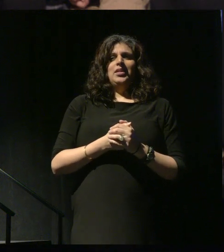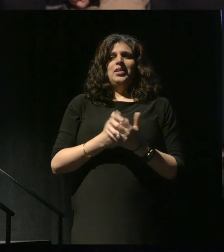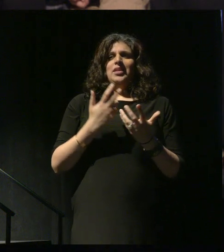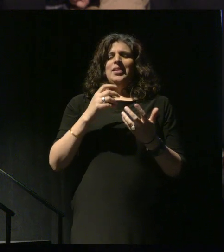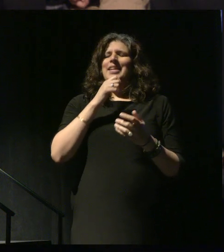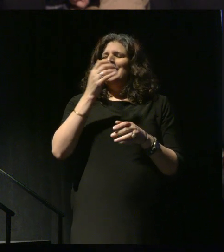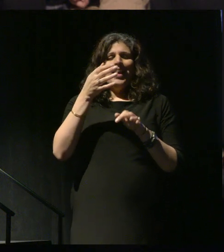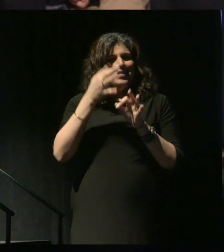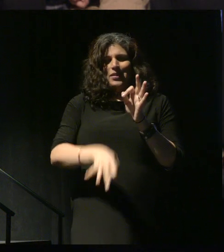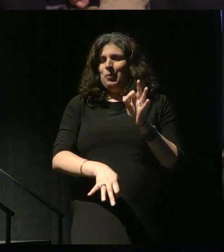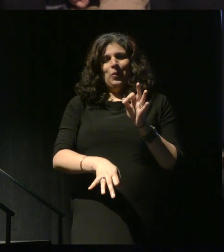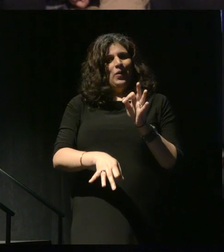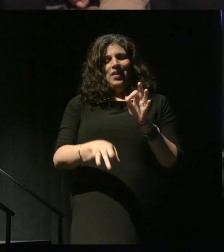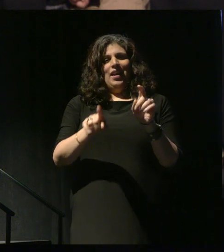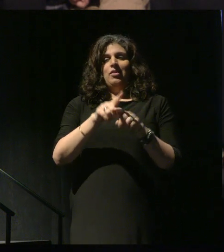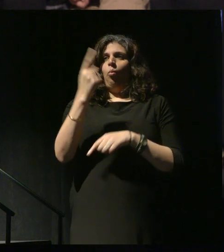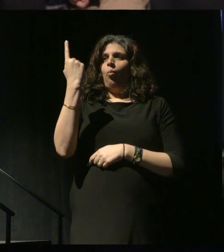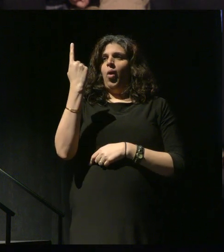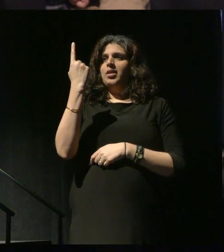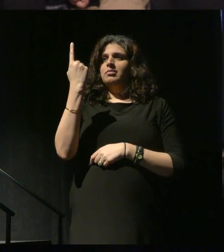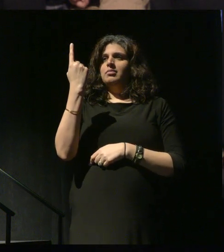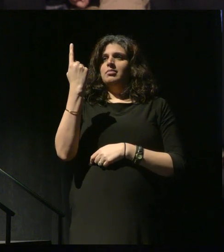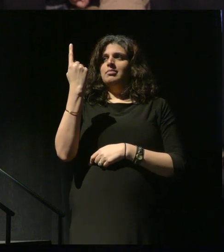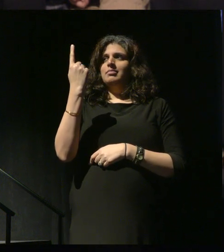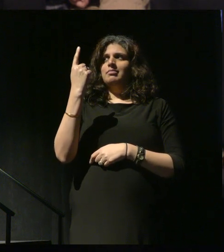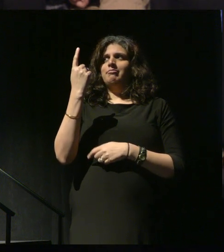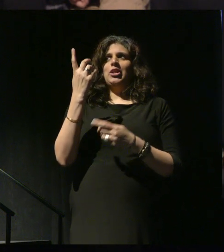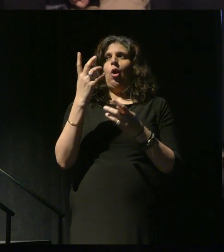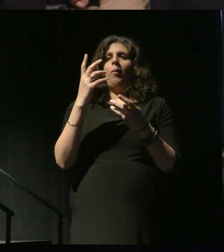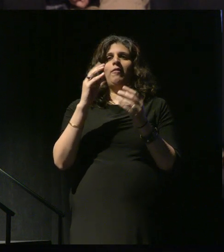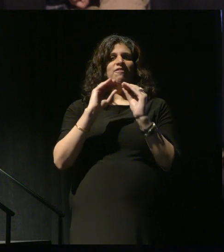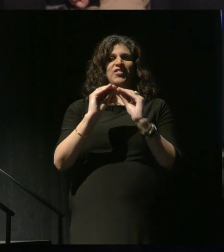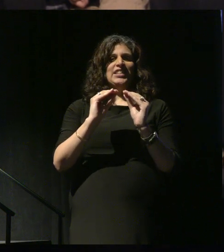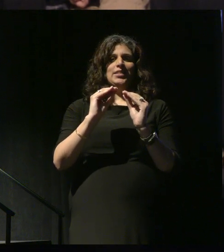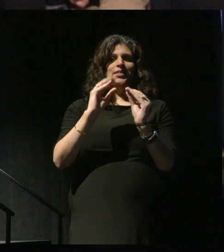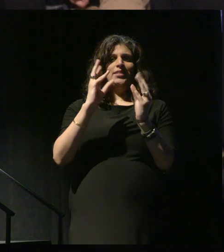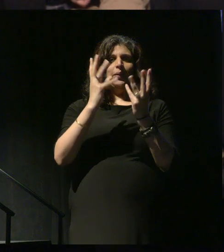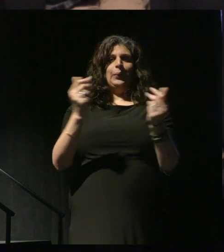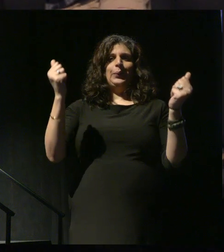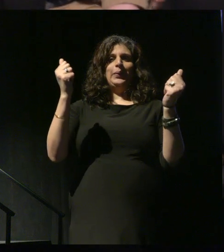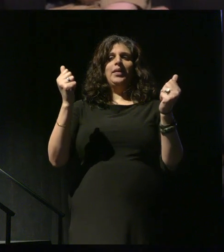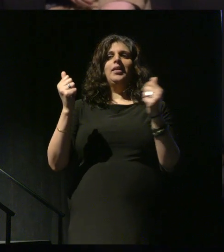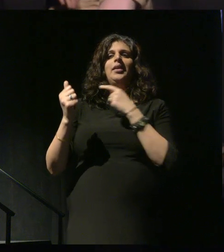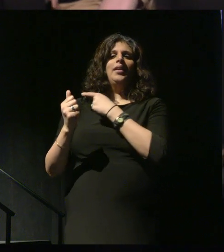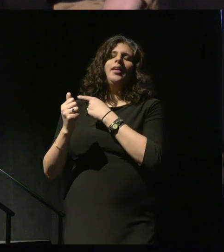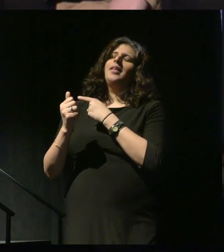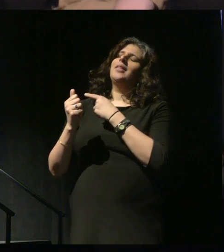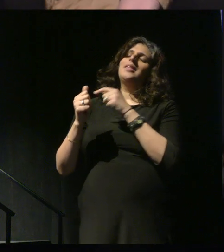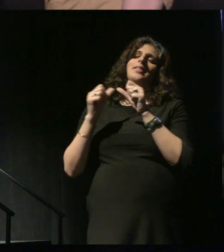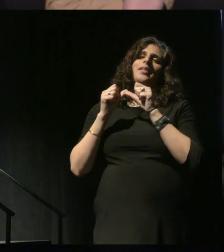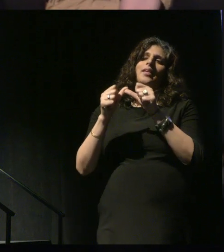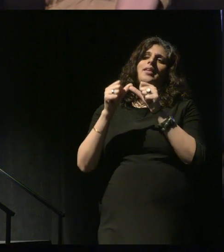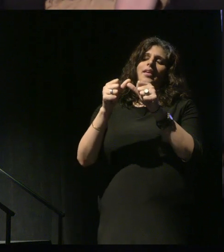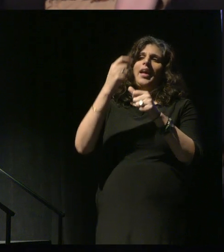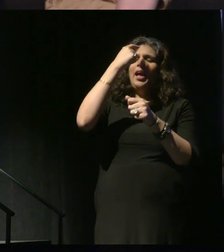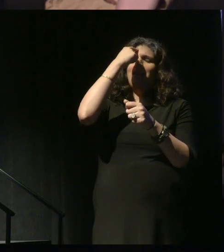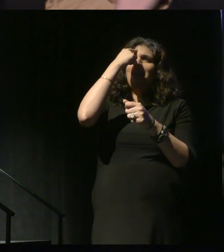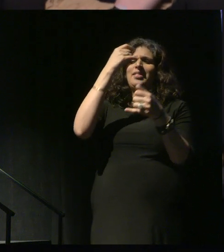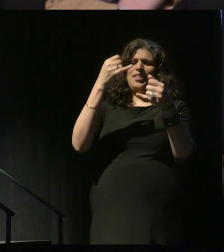as one likes to think. I mean, this is the thing that like haunts me. Like I think you even have a line somewhere near the end,